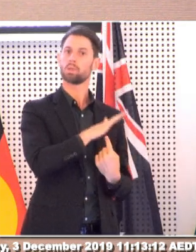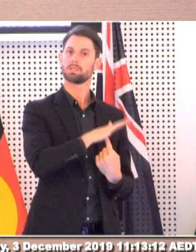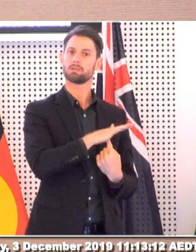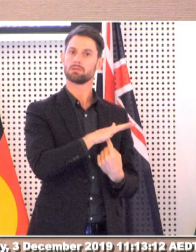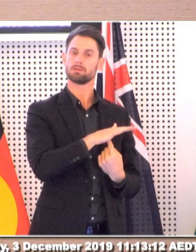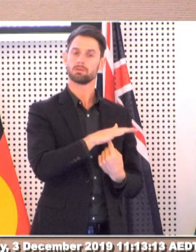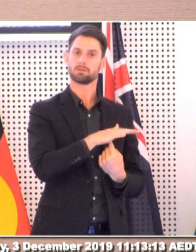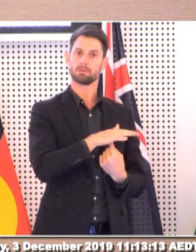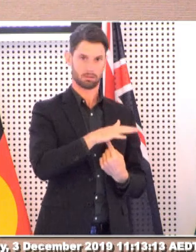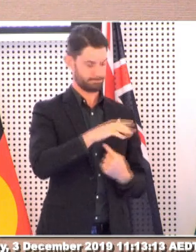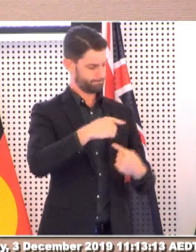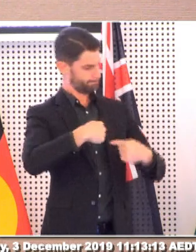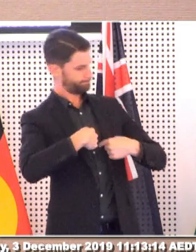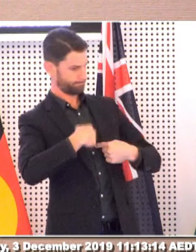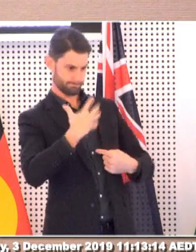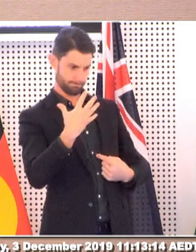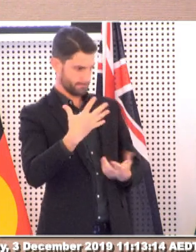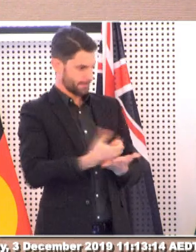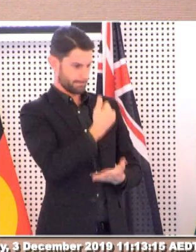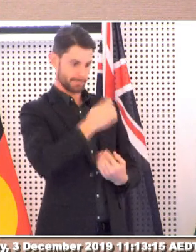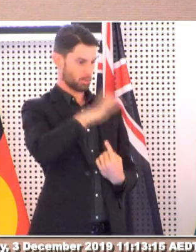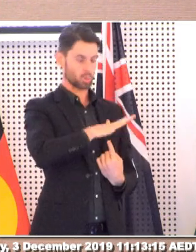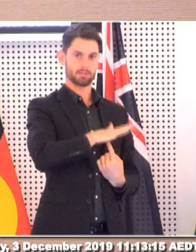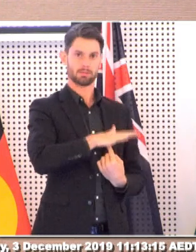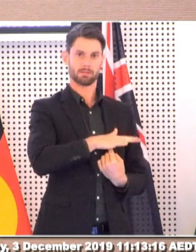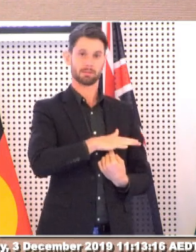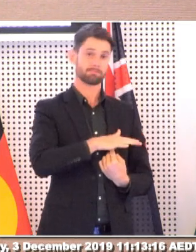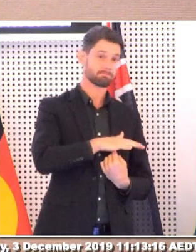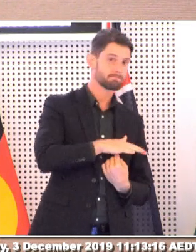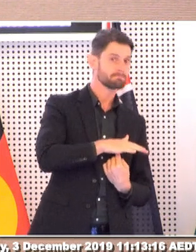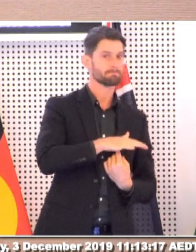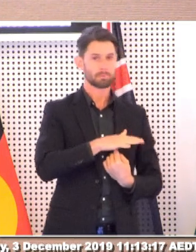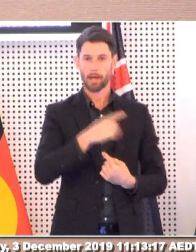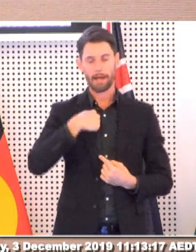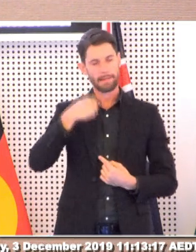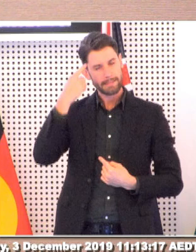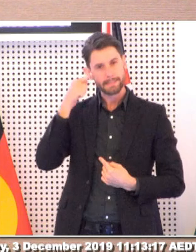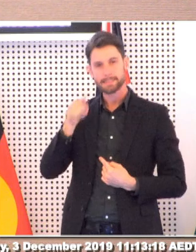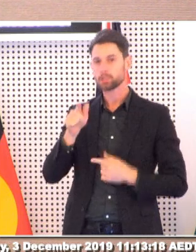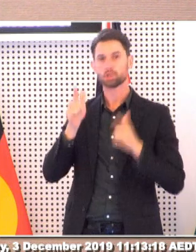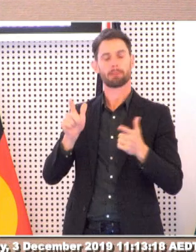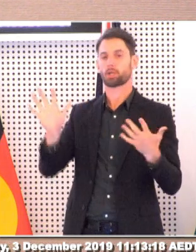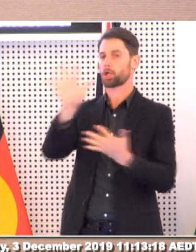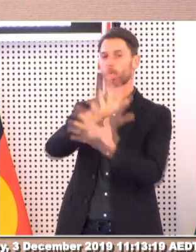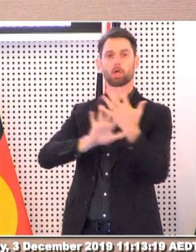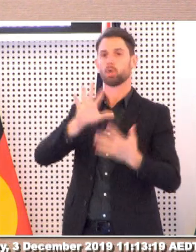about protecting the occupational health and safety concerns of the workers. And I find that very problematic. It shouldn’t be one versus the other.